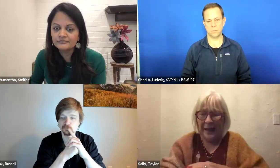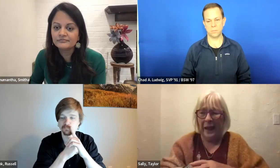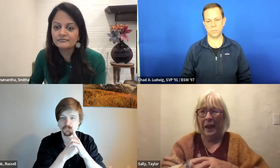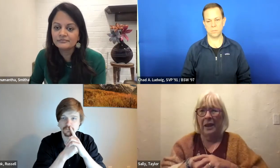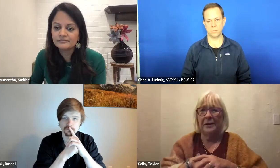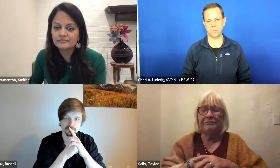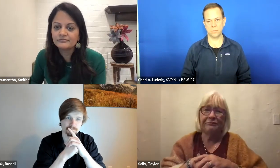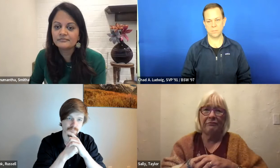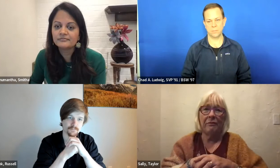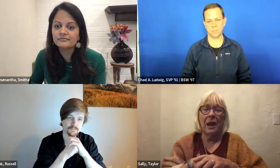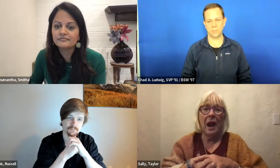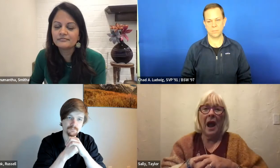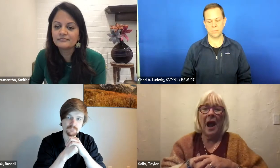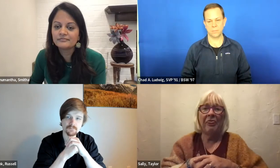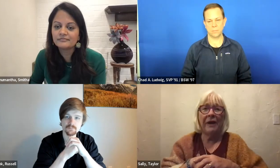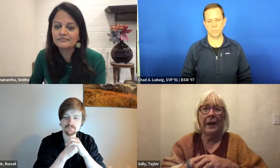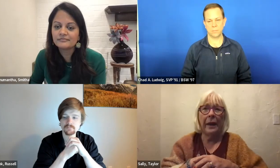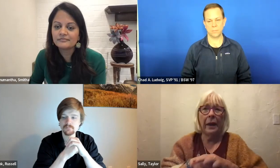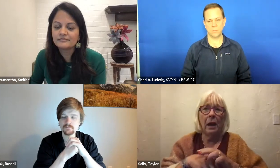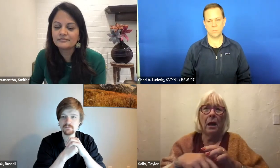It was so sad and so frustrating to see.